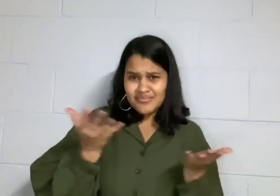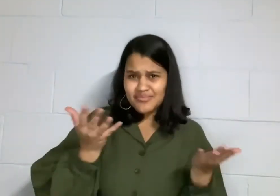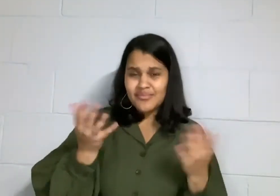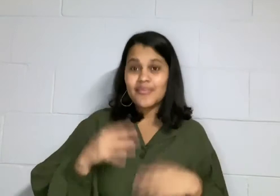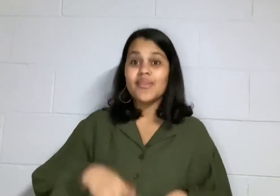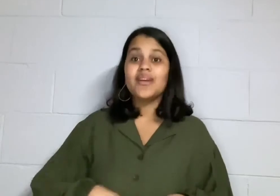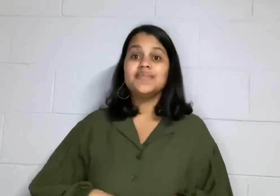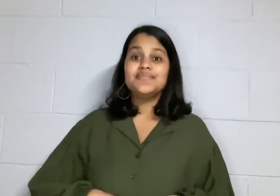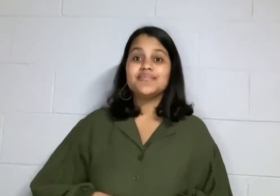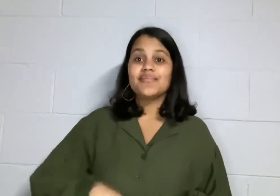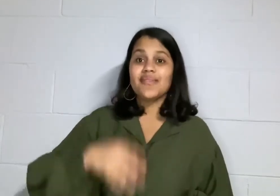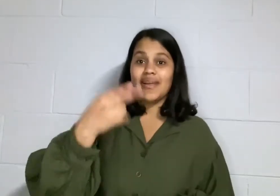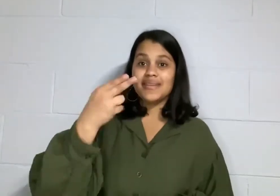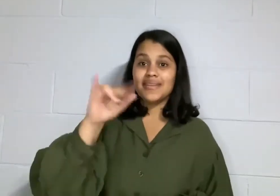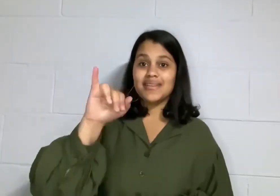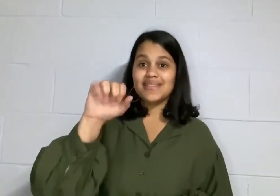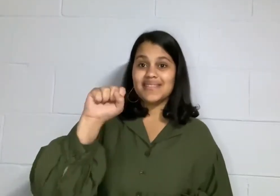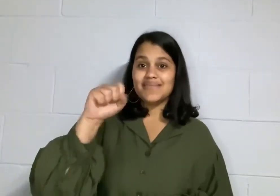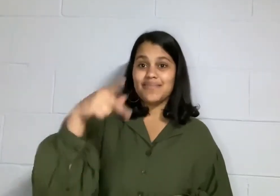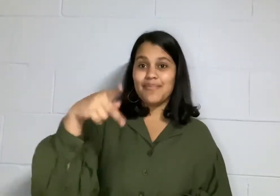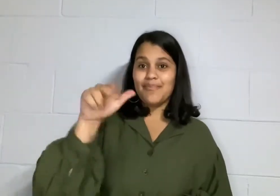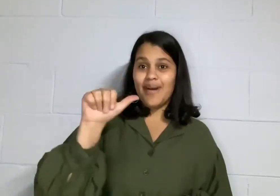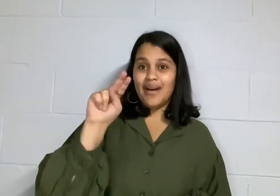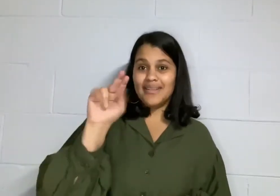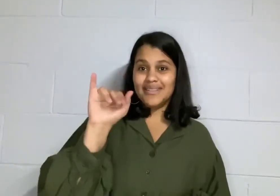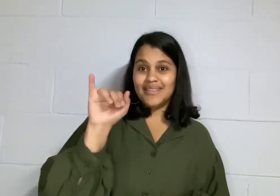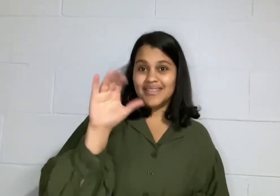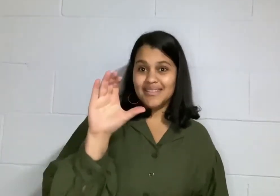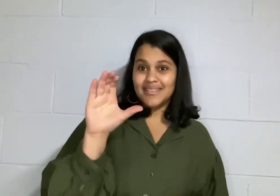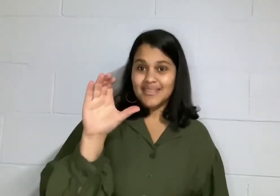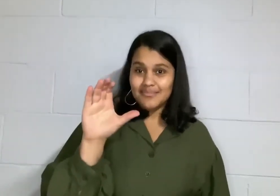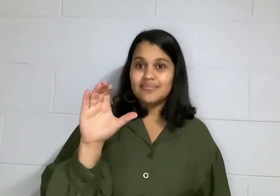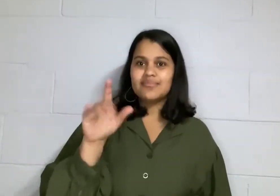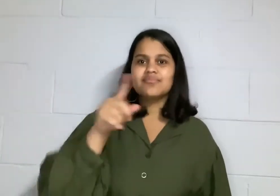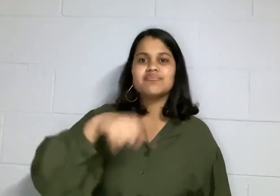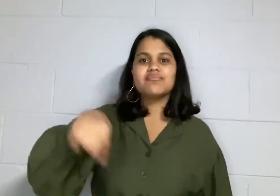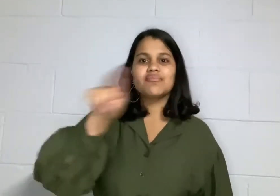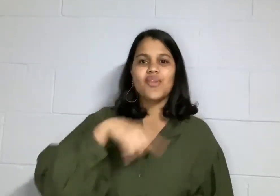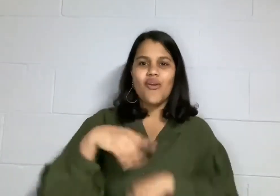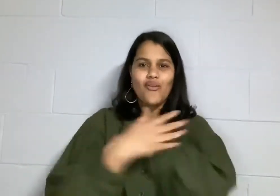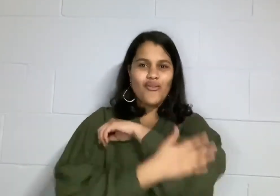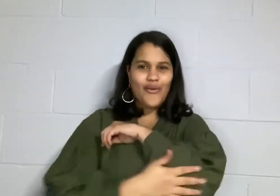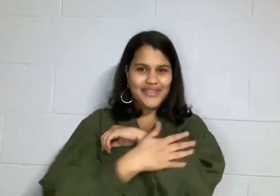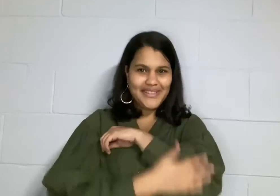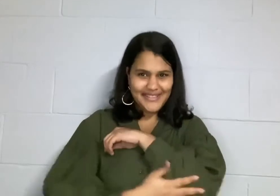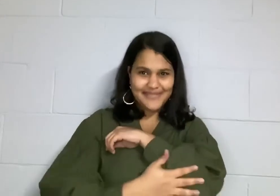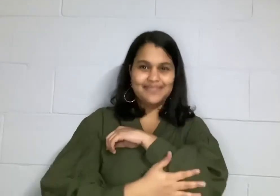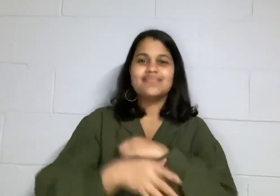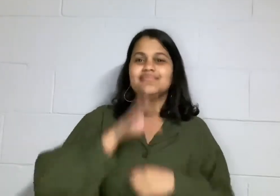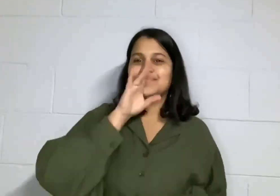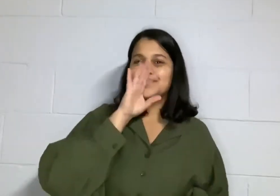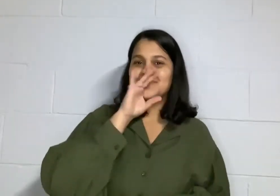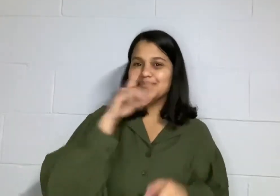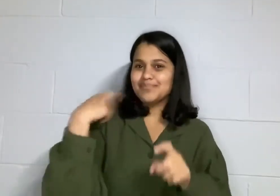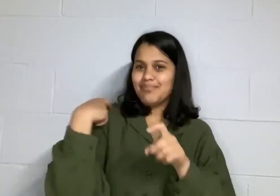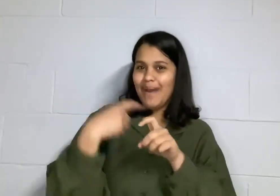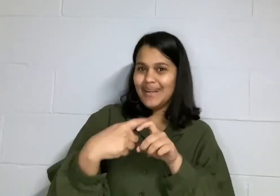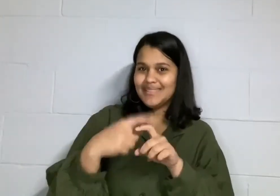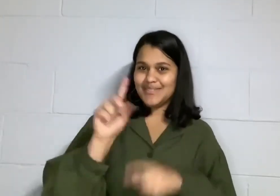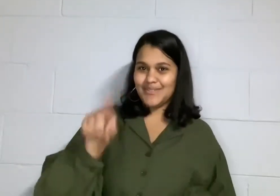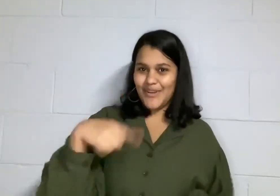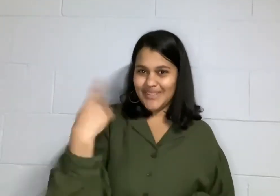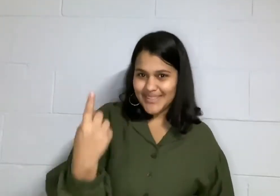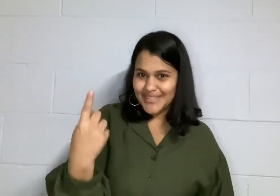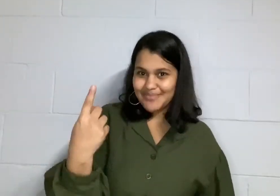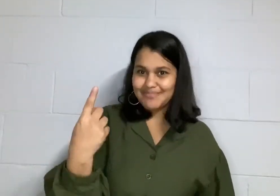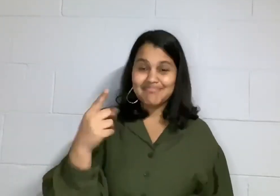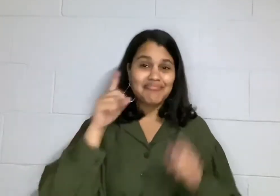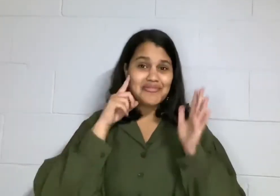What do they mean? Hispanic are those countries that speak Spanish only.